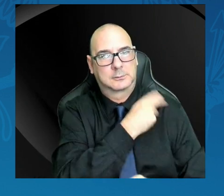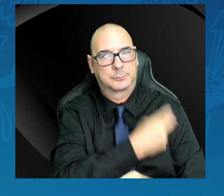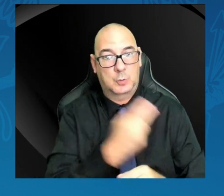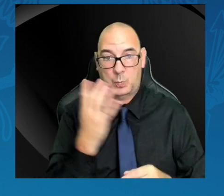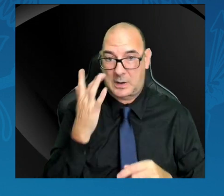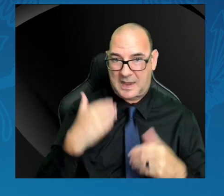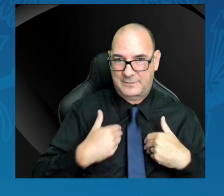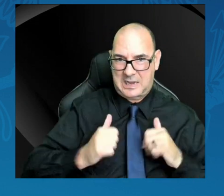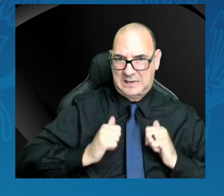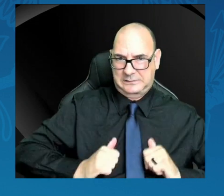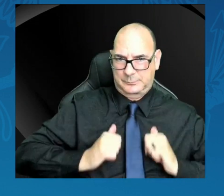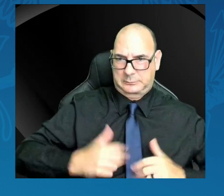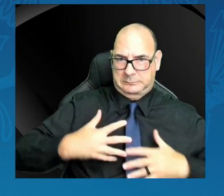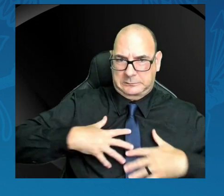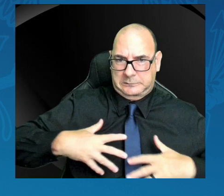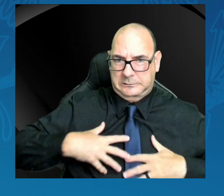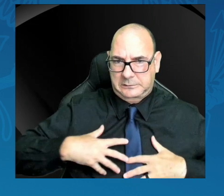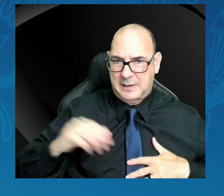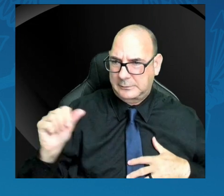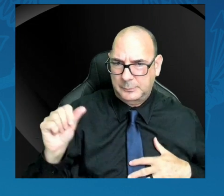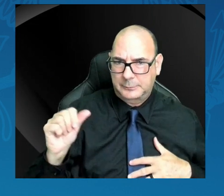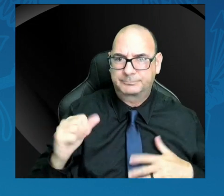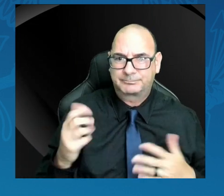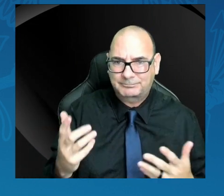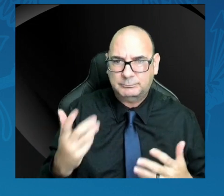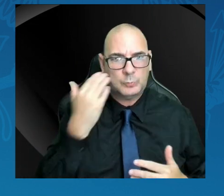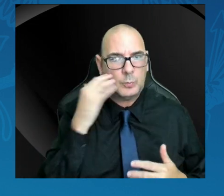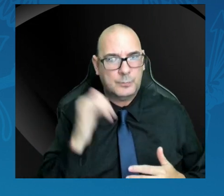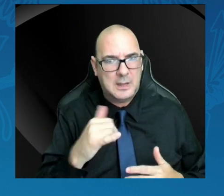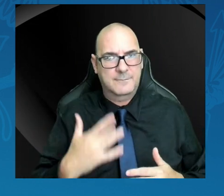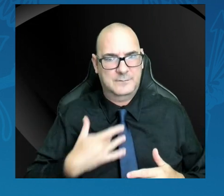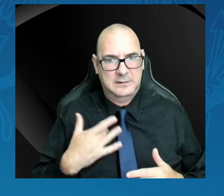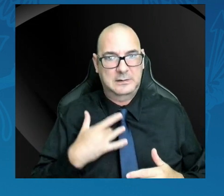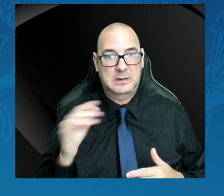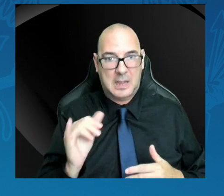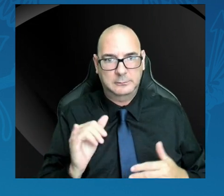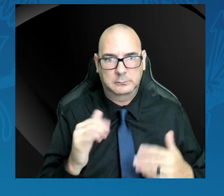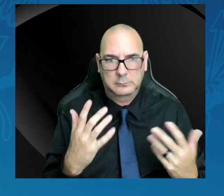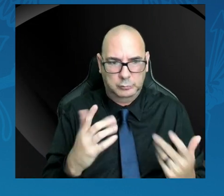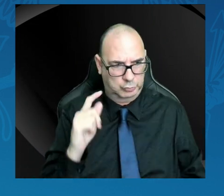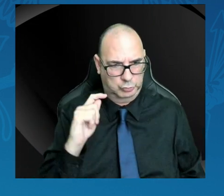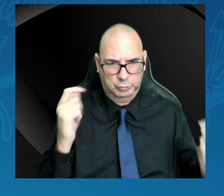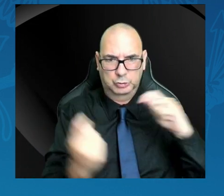what it means transformative for the teachers working bus duty